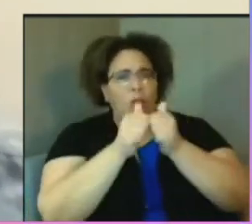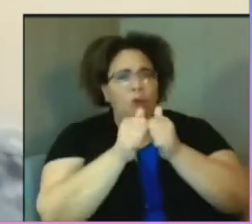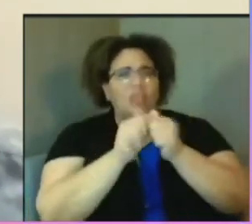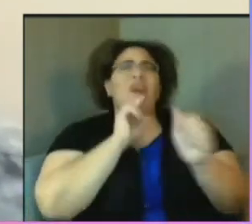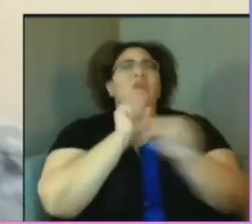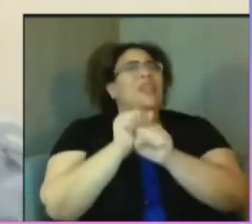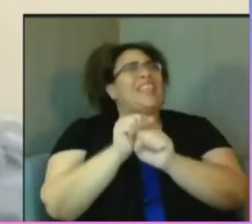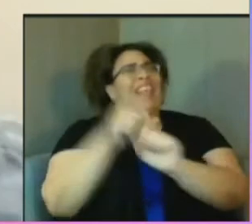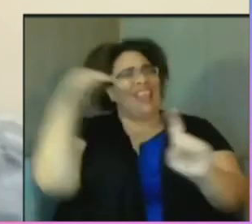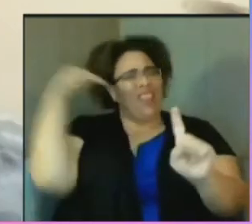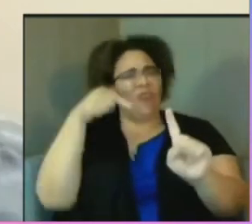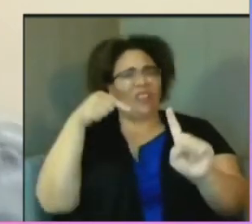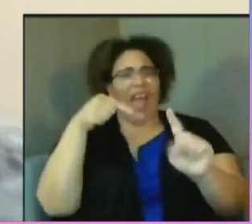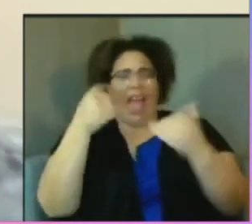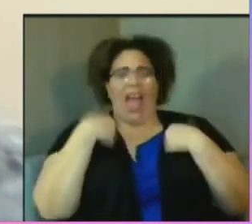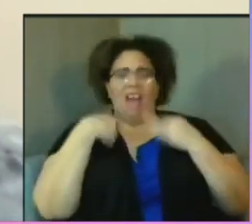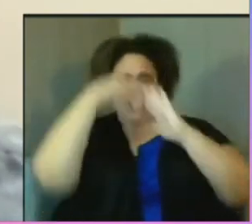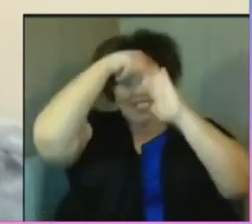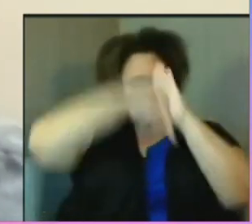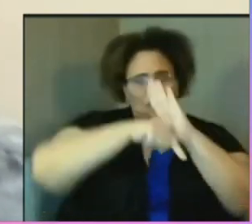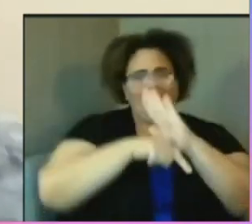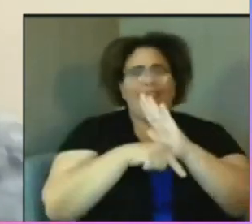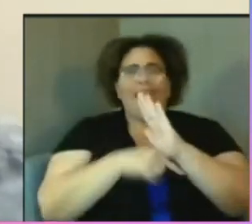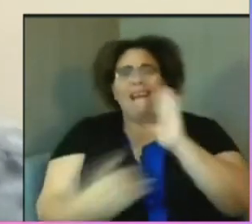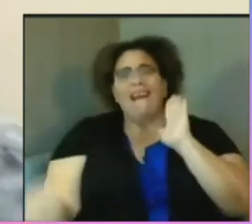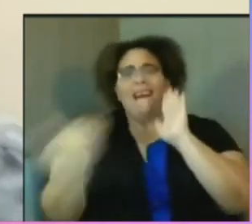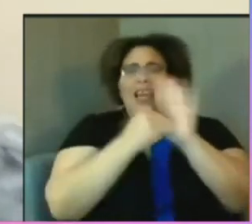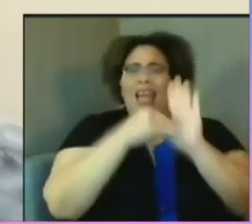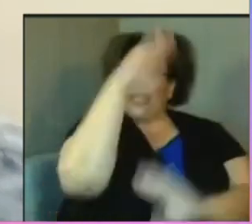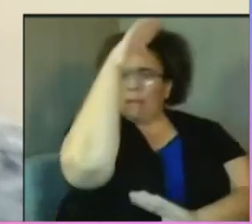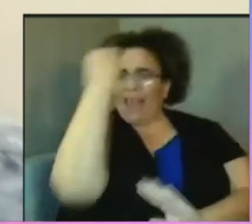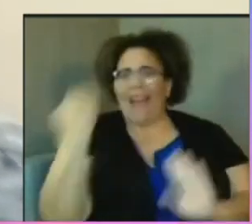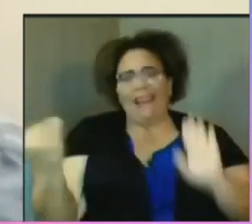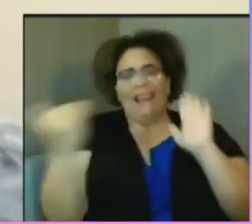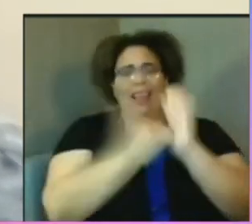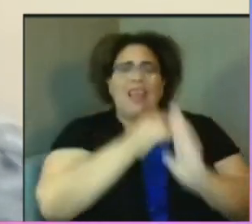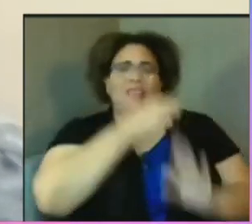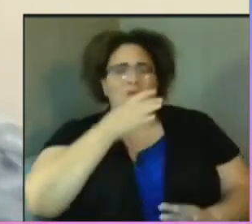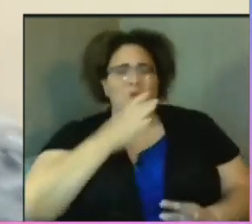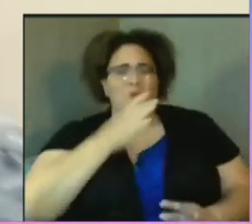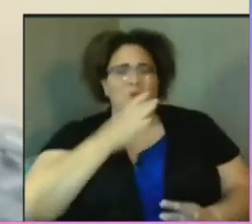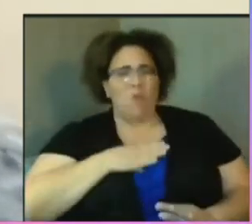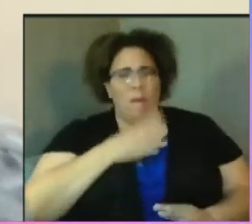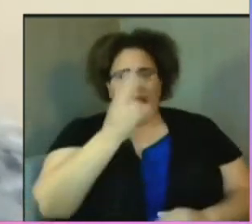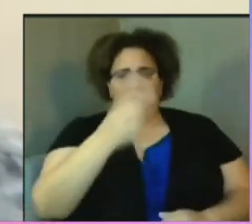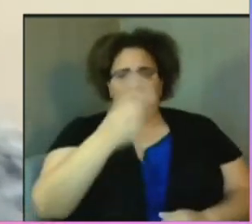anti-black and misogynist history those are being pushed and we are gonna have to fight them